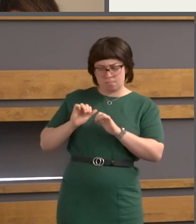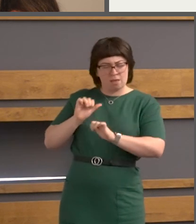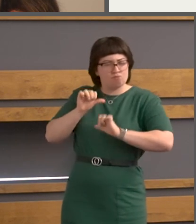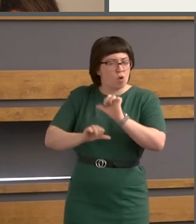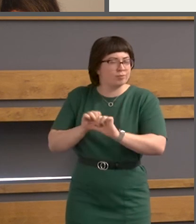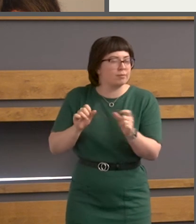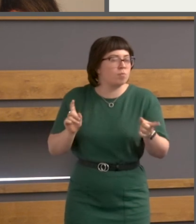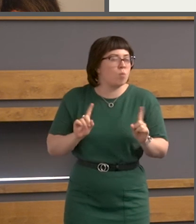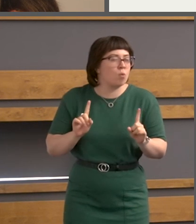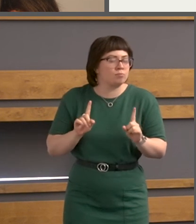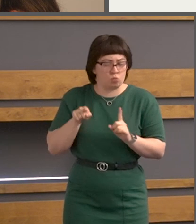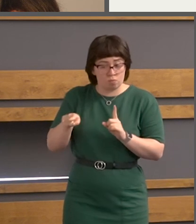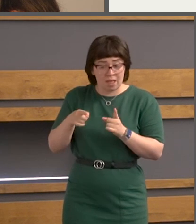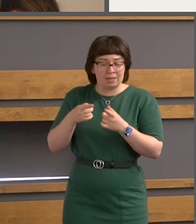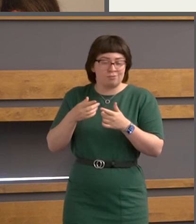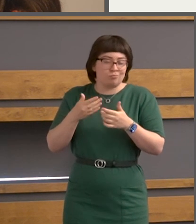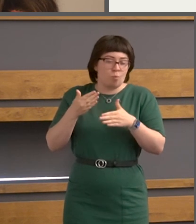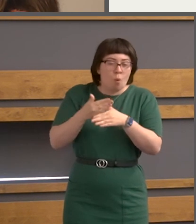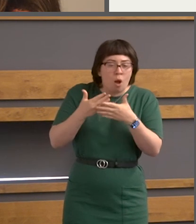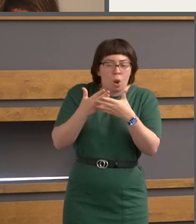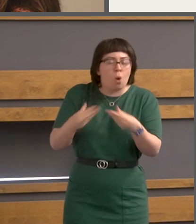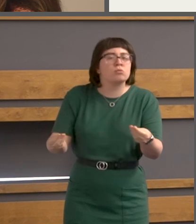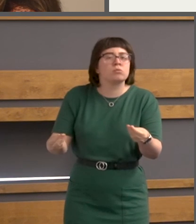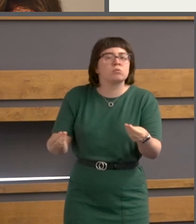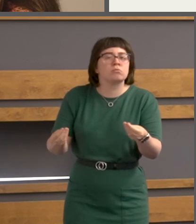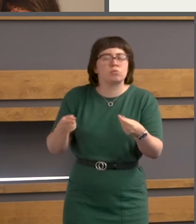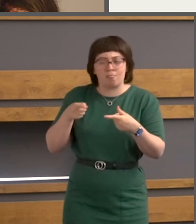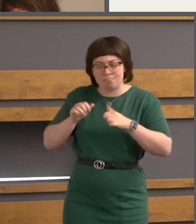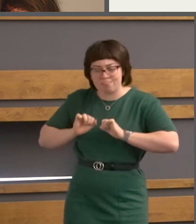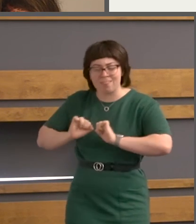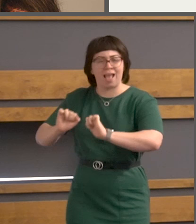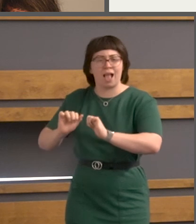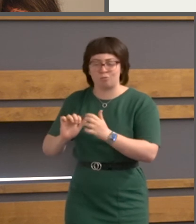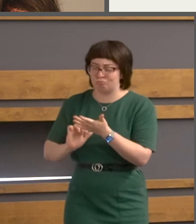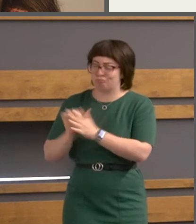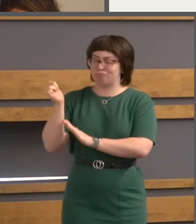for them to lose their trade or their kind of the thing that they're good at with their hands